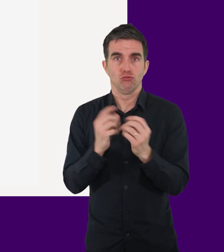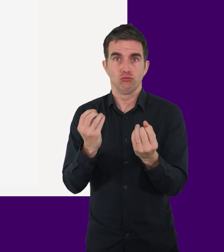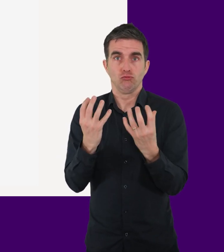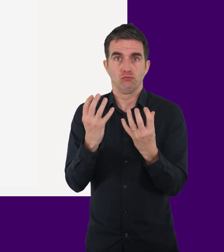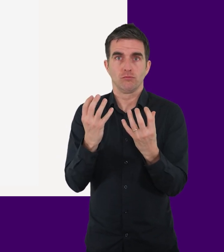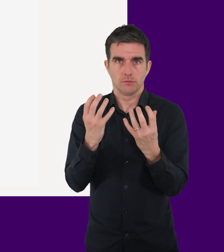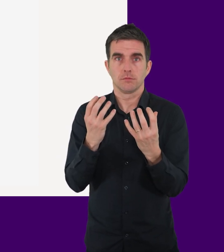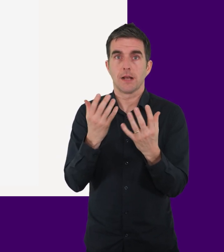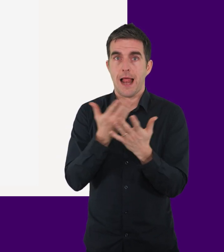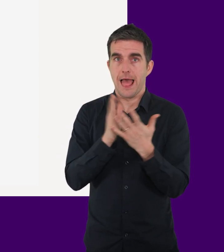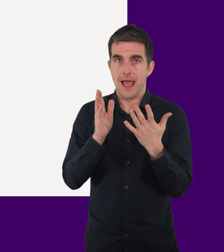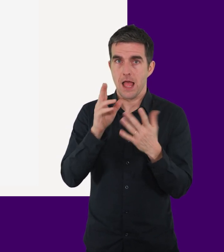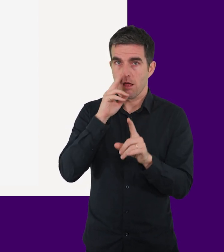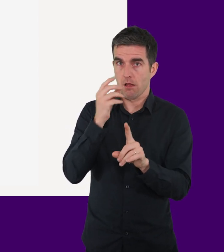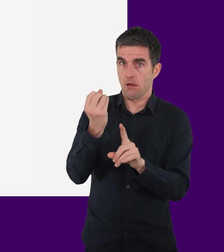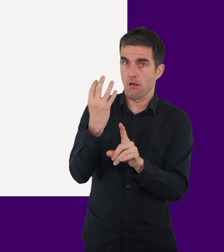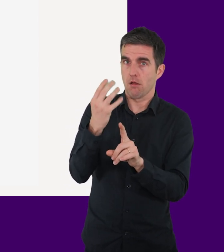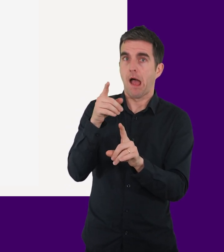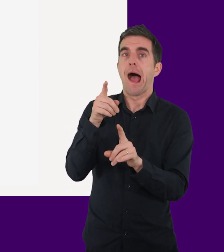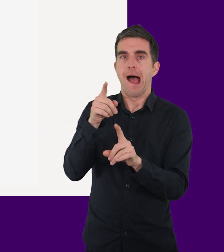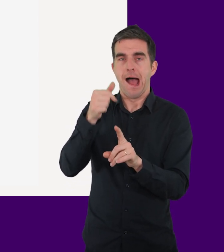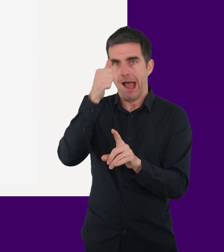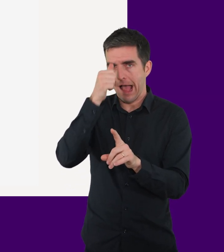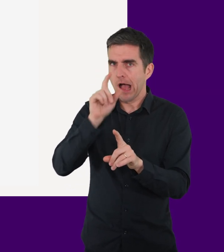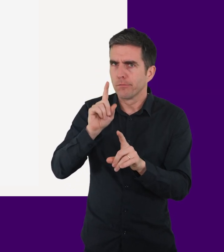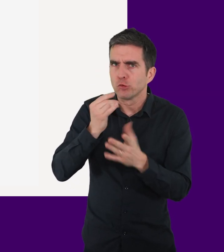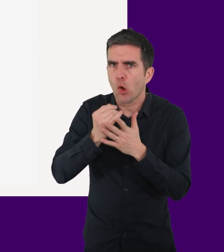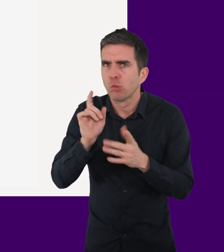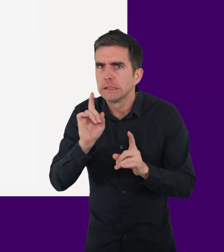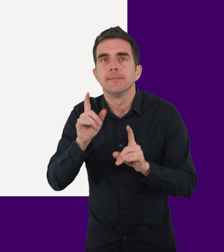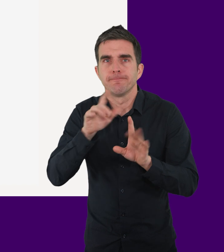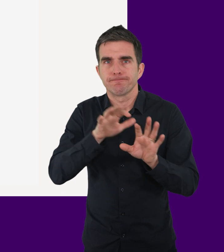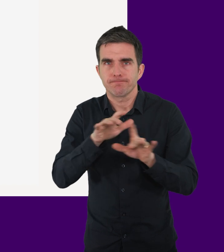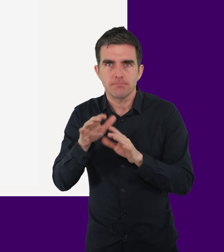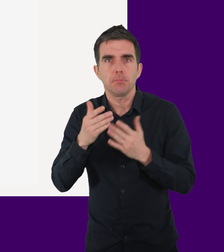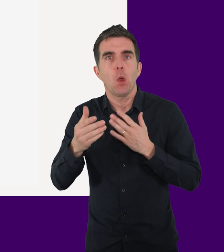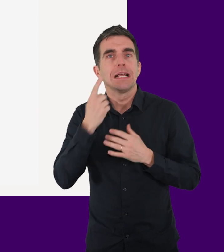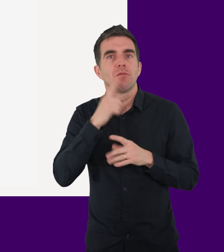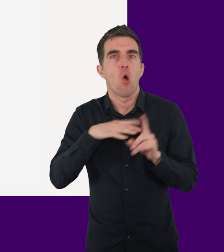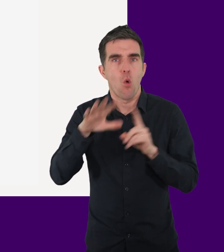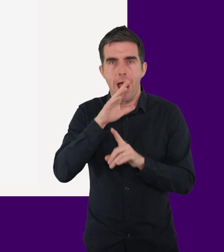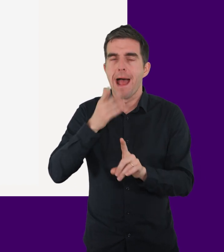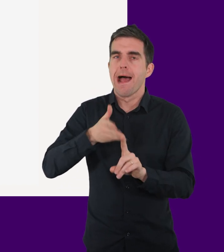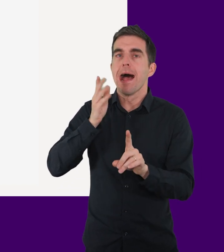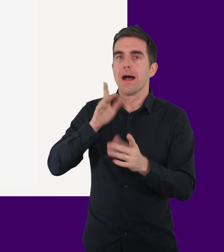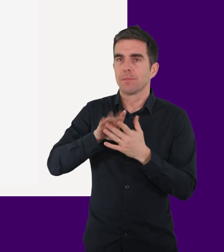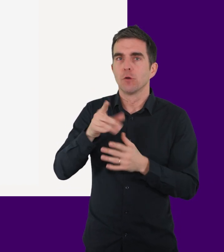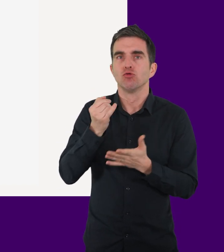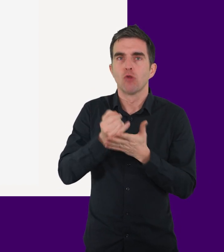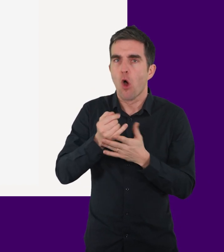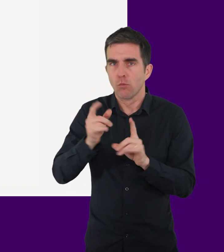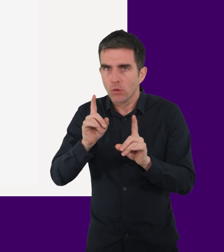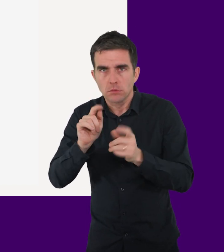as well as an exclamation mark icon and a text error message above the field. This makes it easy for everyone to recognise there is an error.